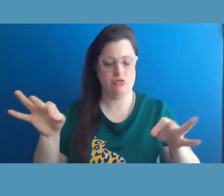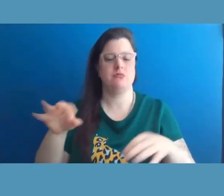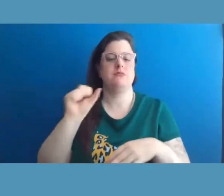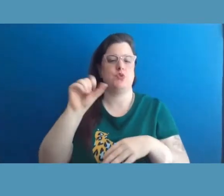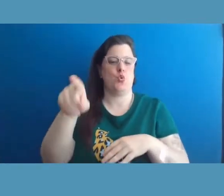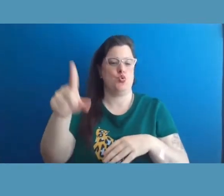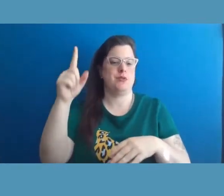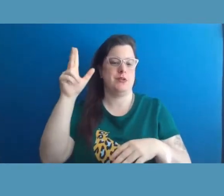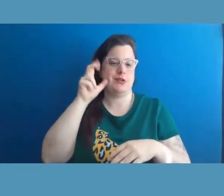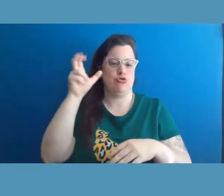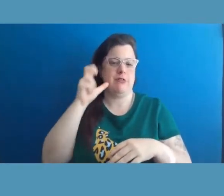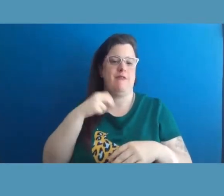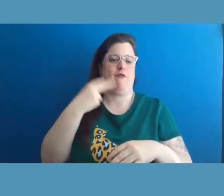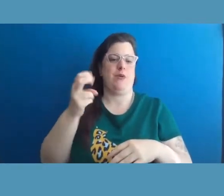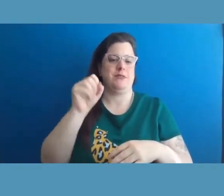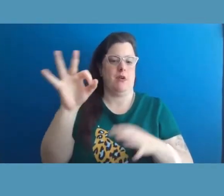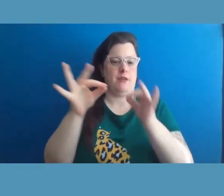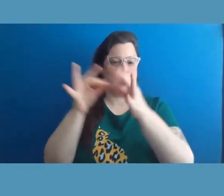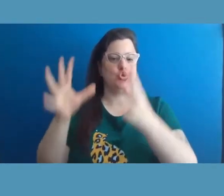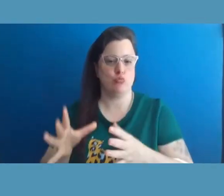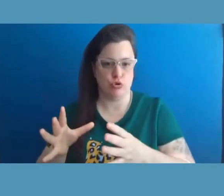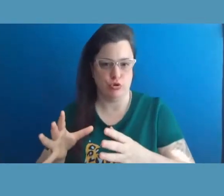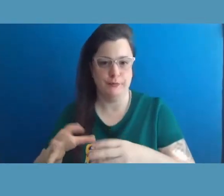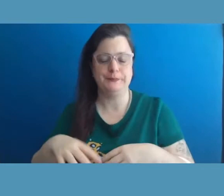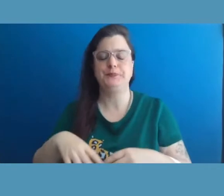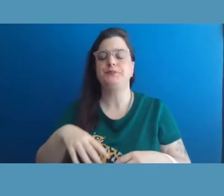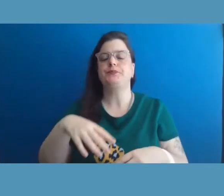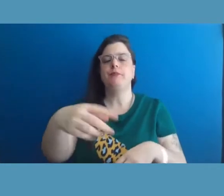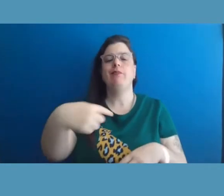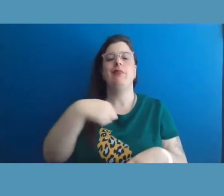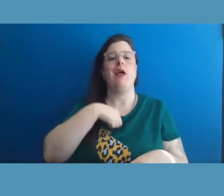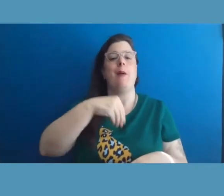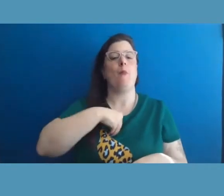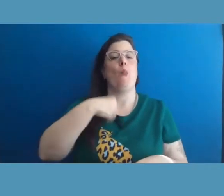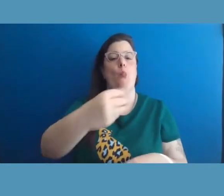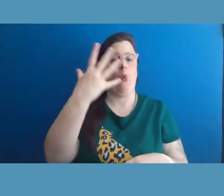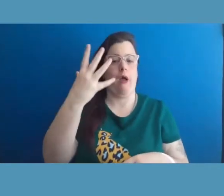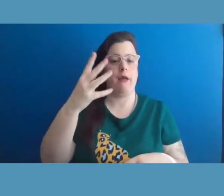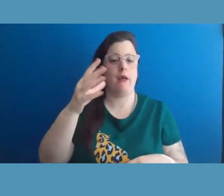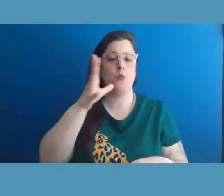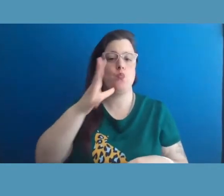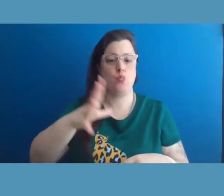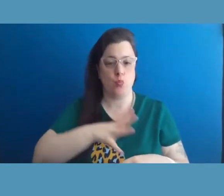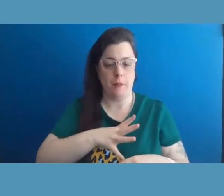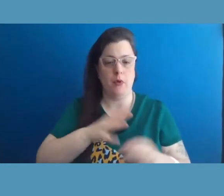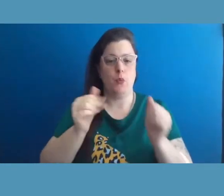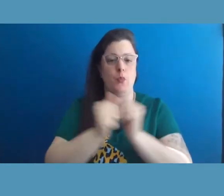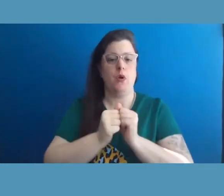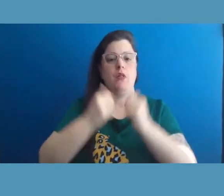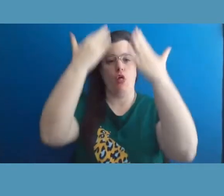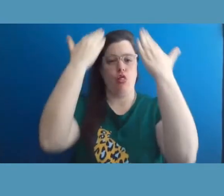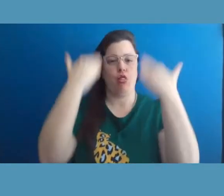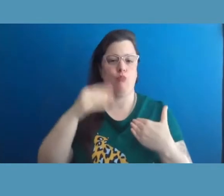Sign Language today, and you should be hearing the voice of the interpreter. I am a white